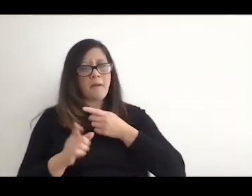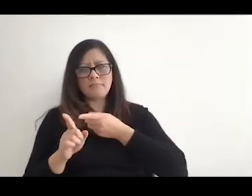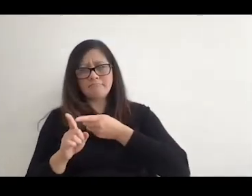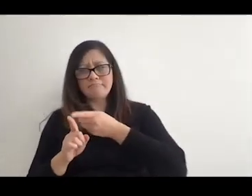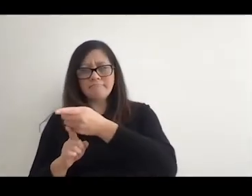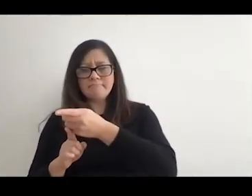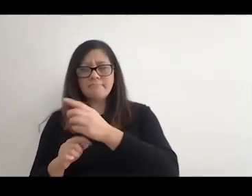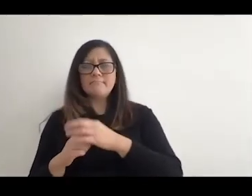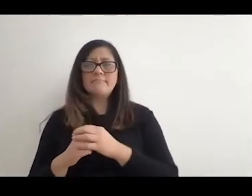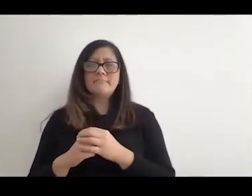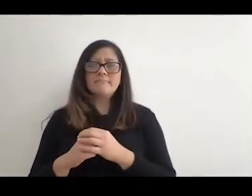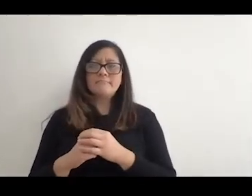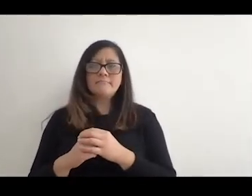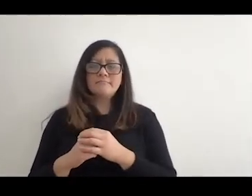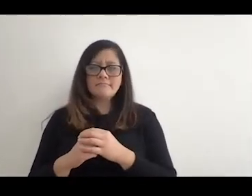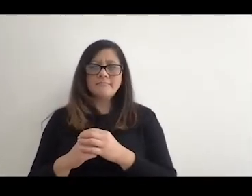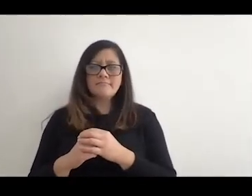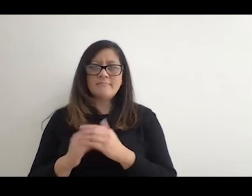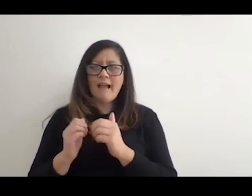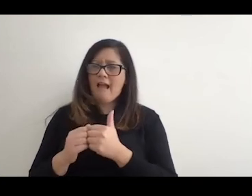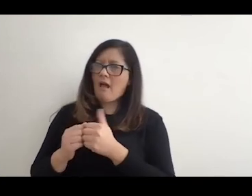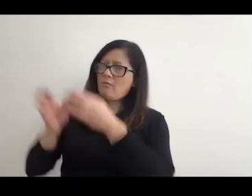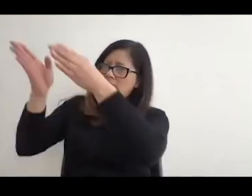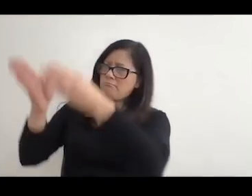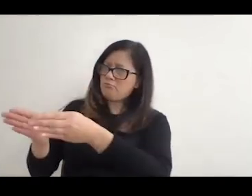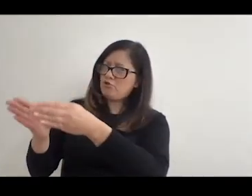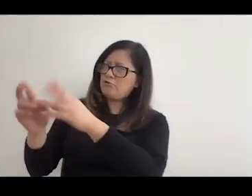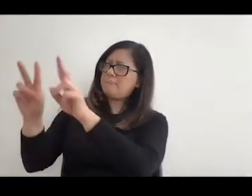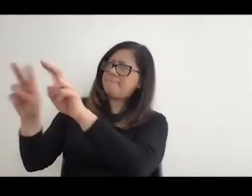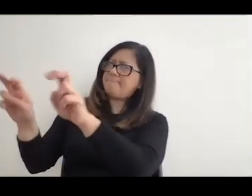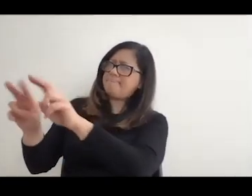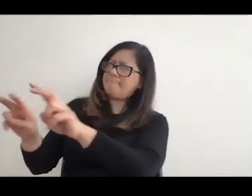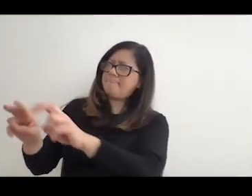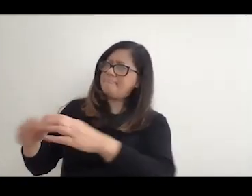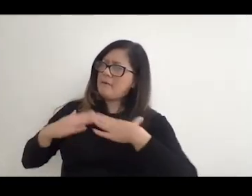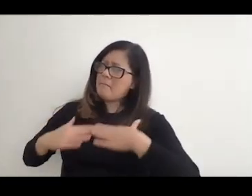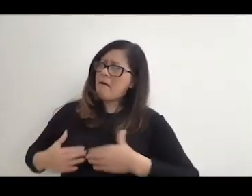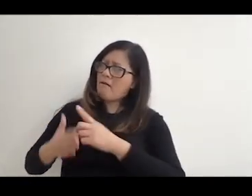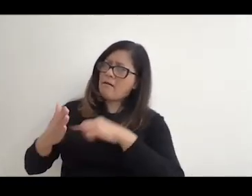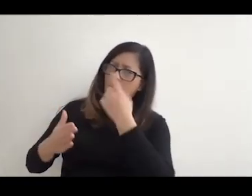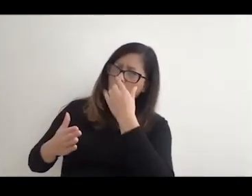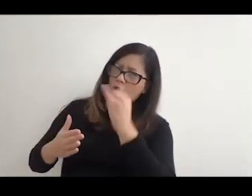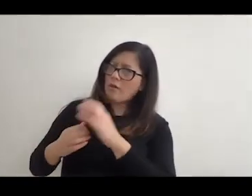is the way that I process and think about. My clients and I always think about how